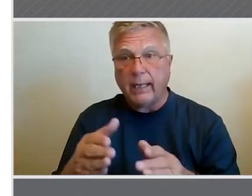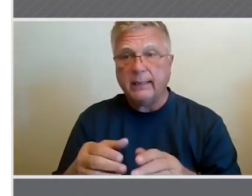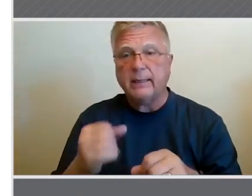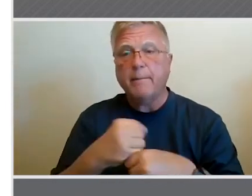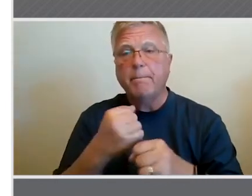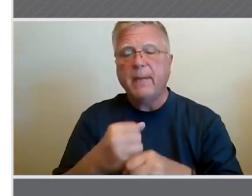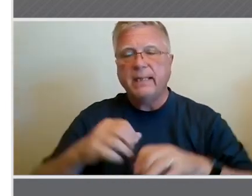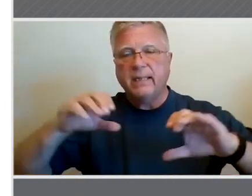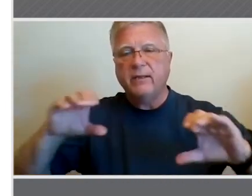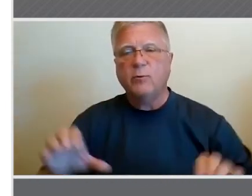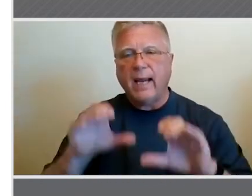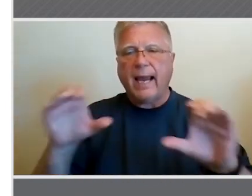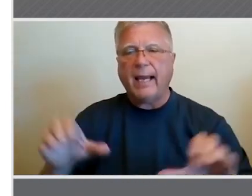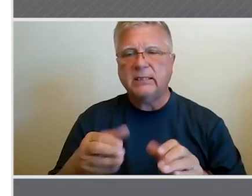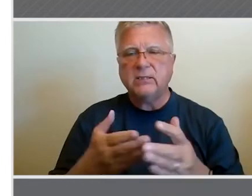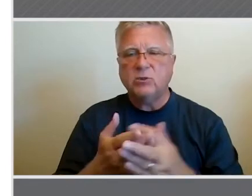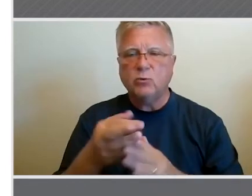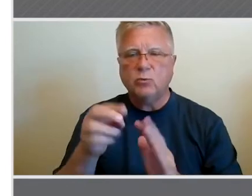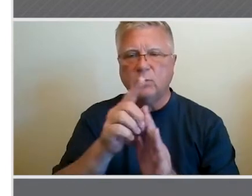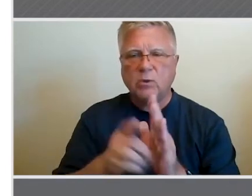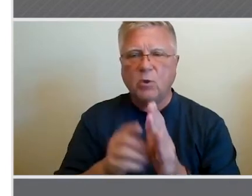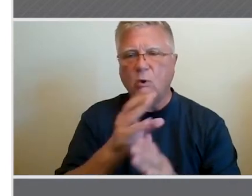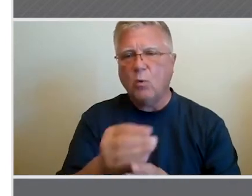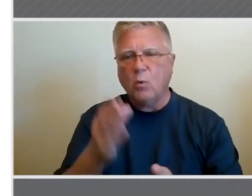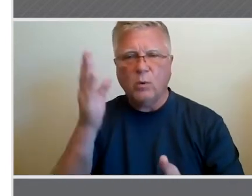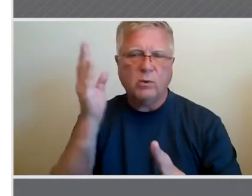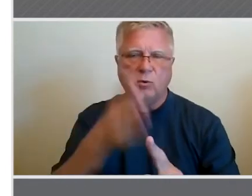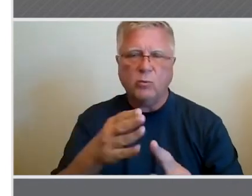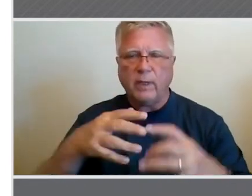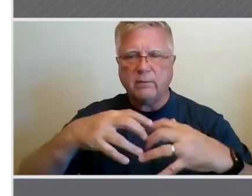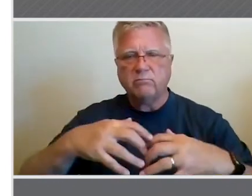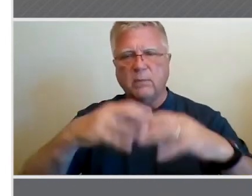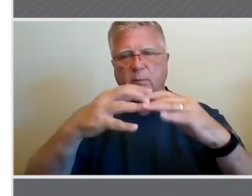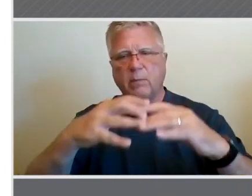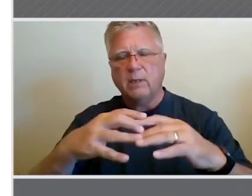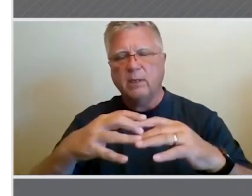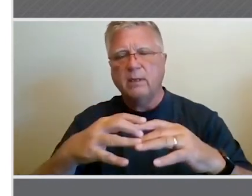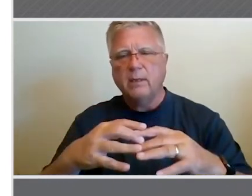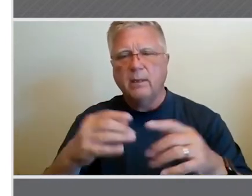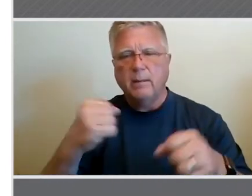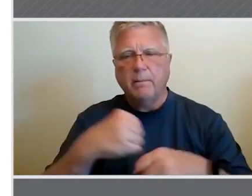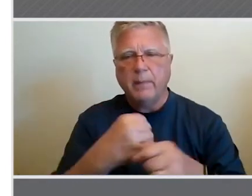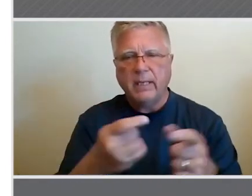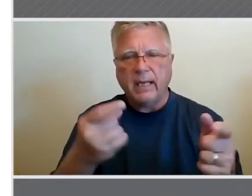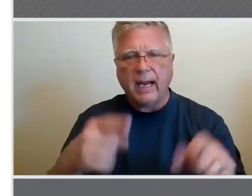Through regulations or through direct implementation at particular times, typically within the